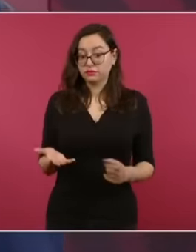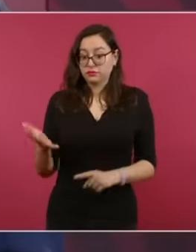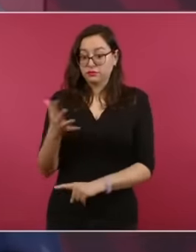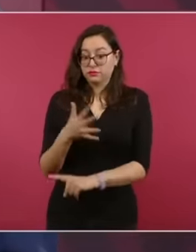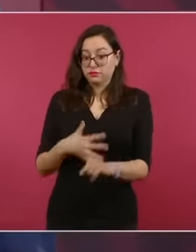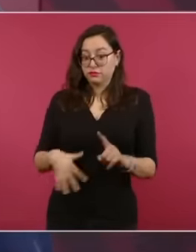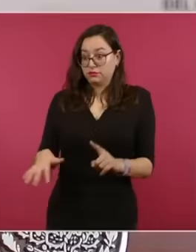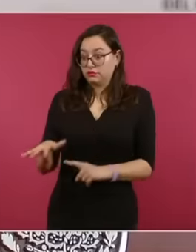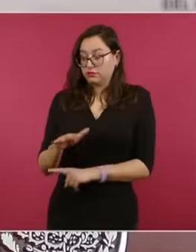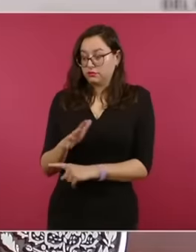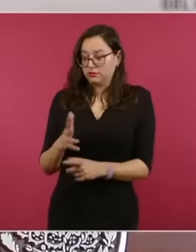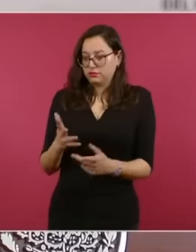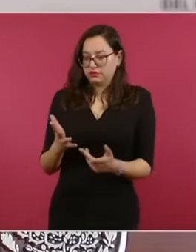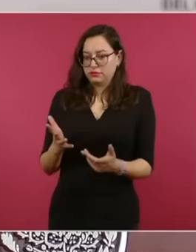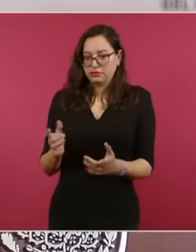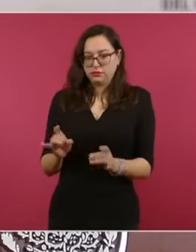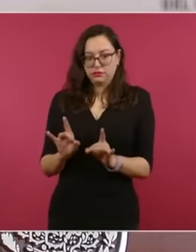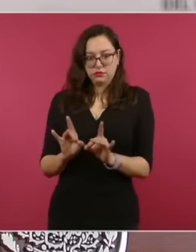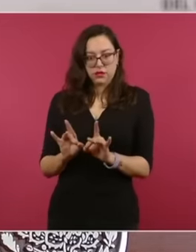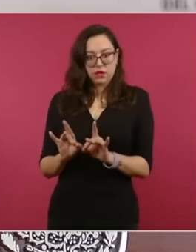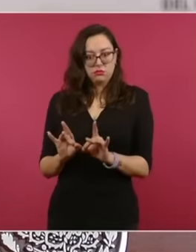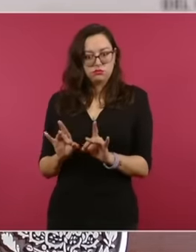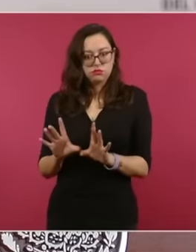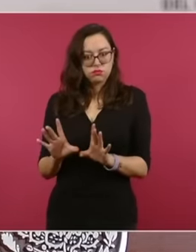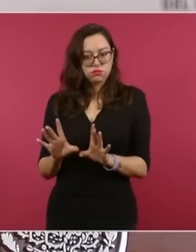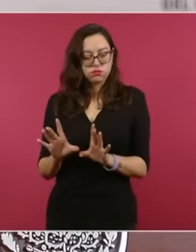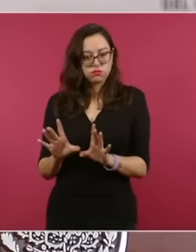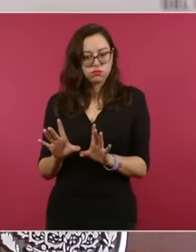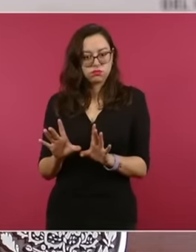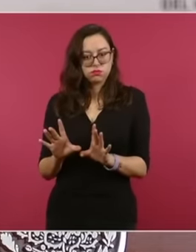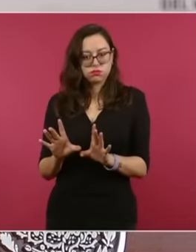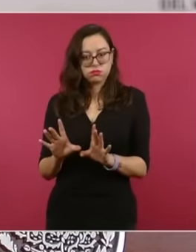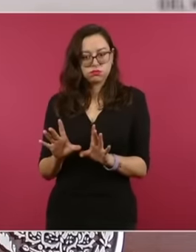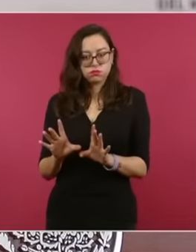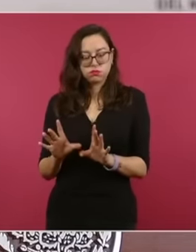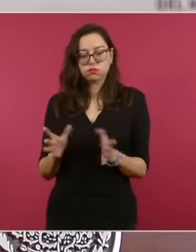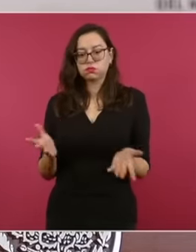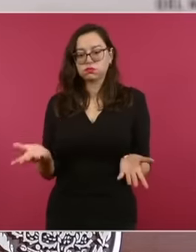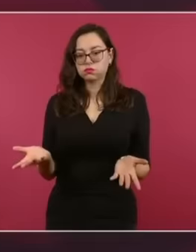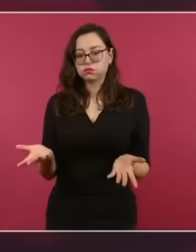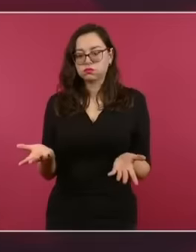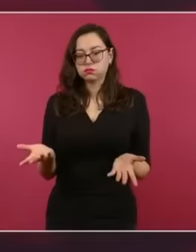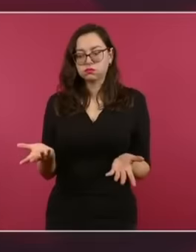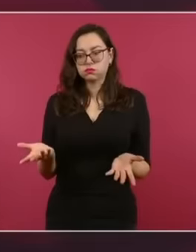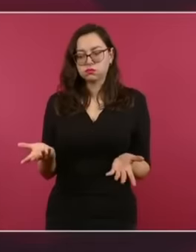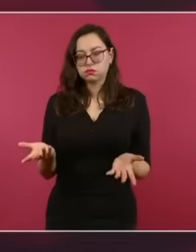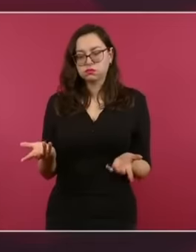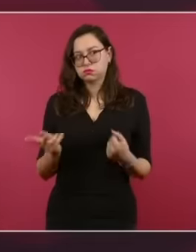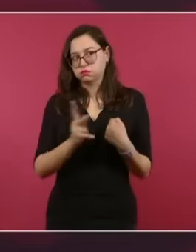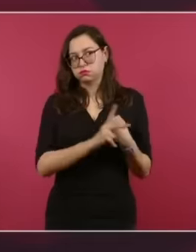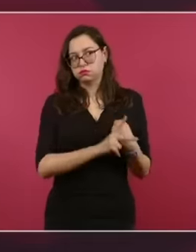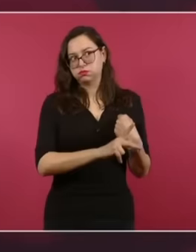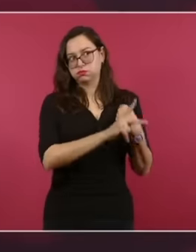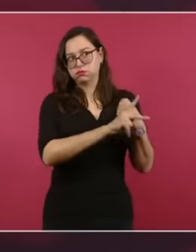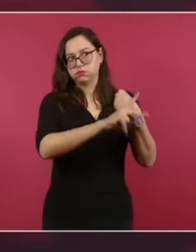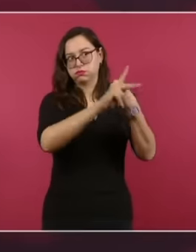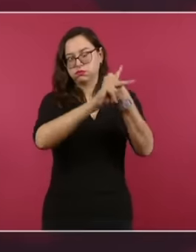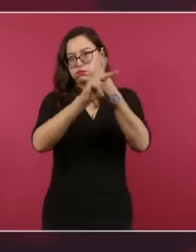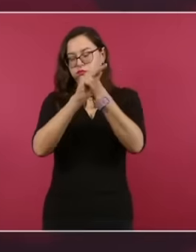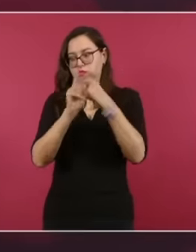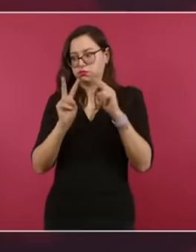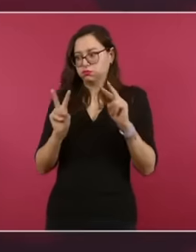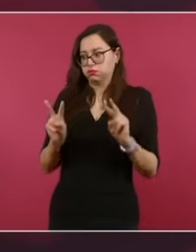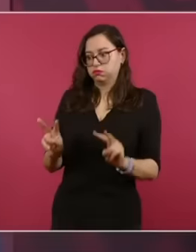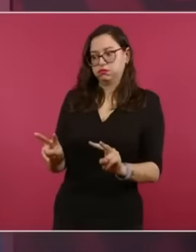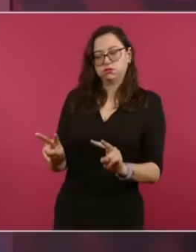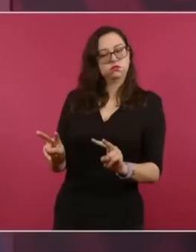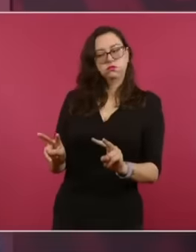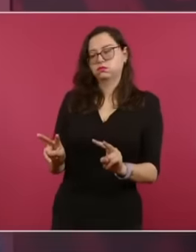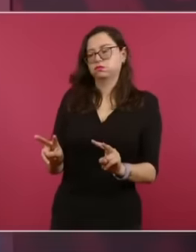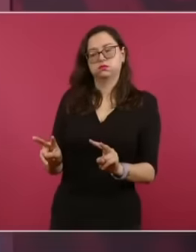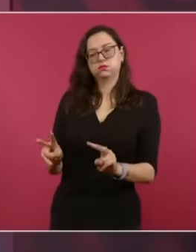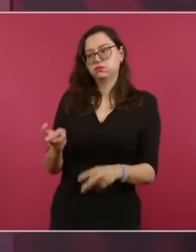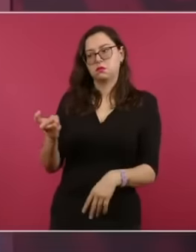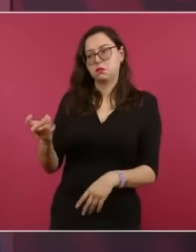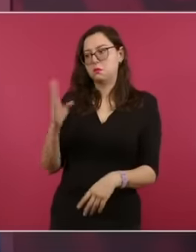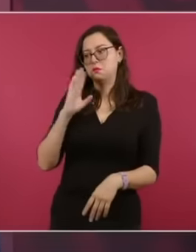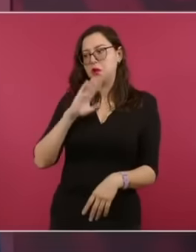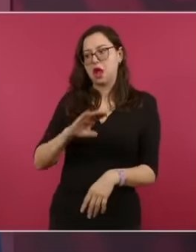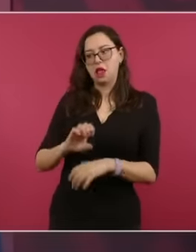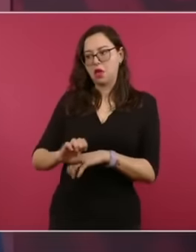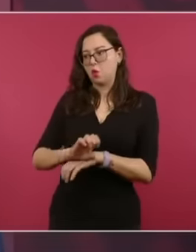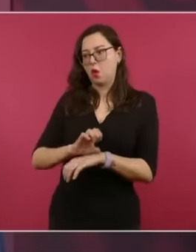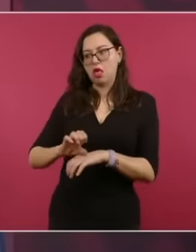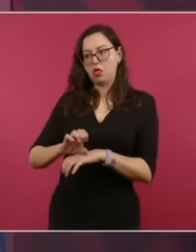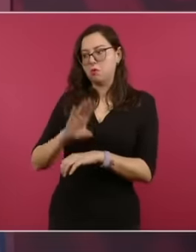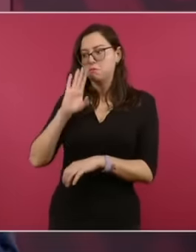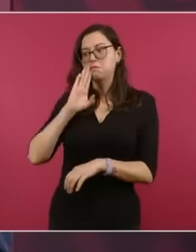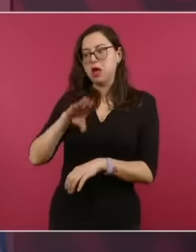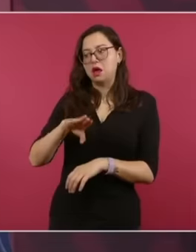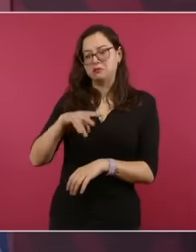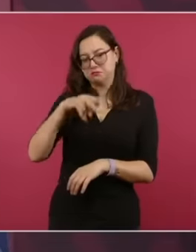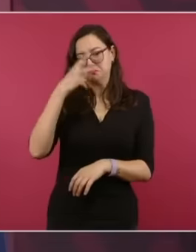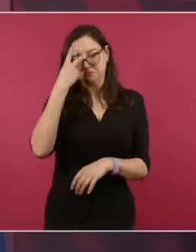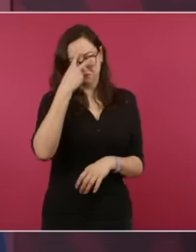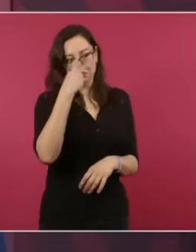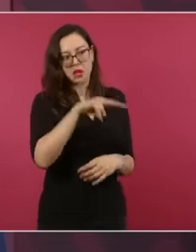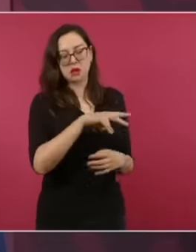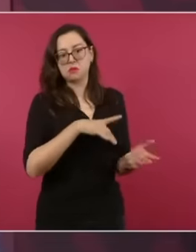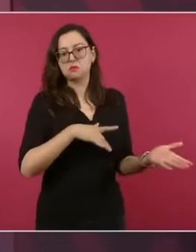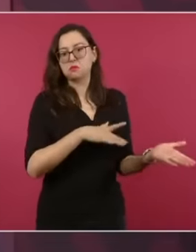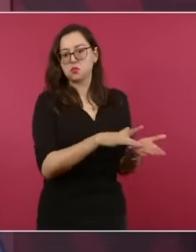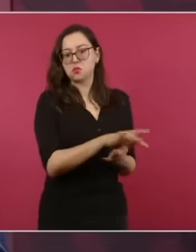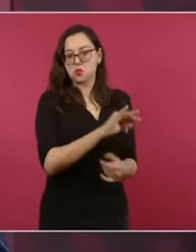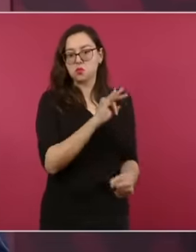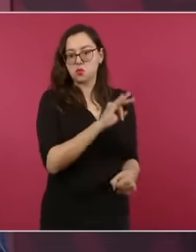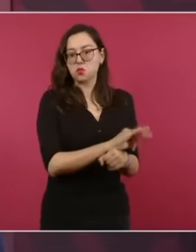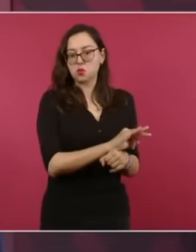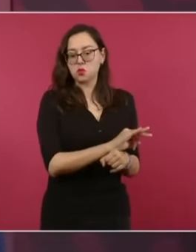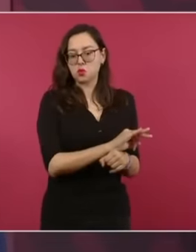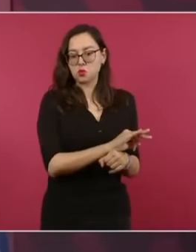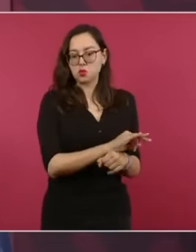has been made clear that all countries are supporting Mexico and it is also the time